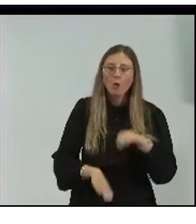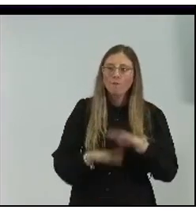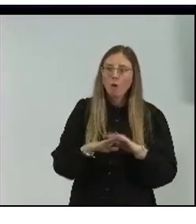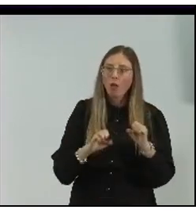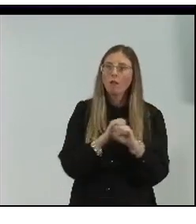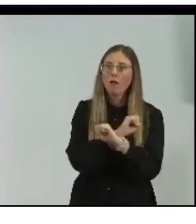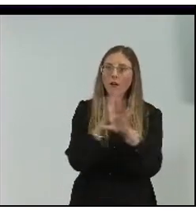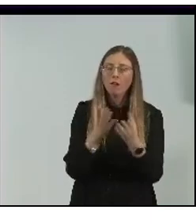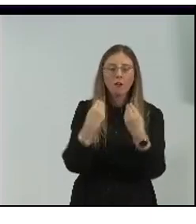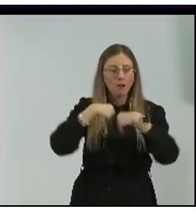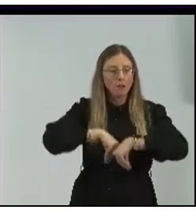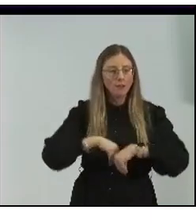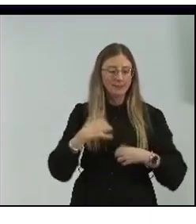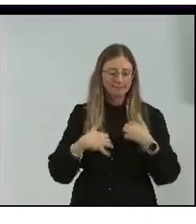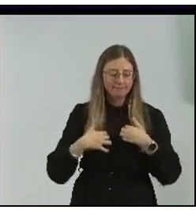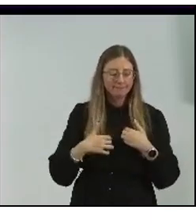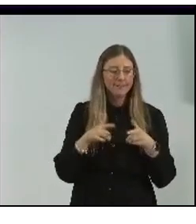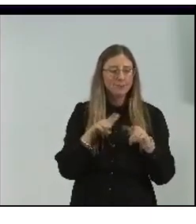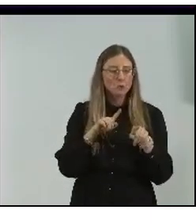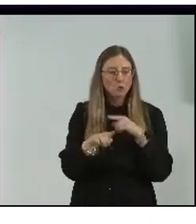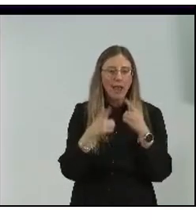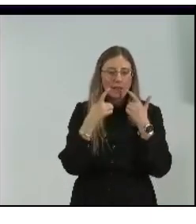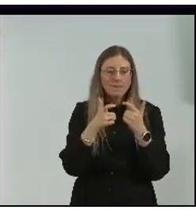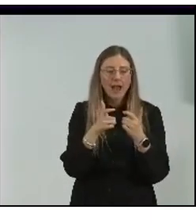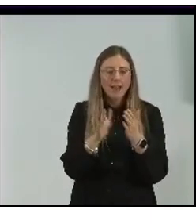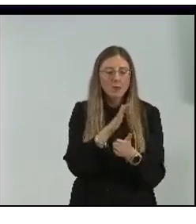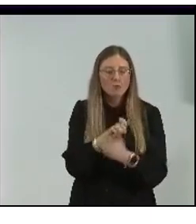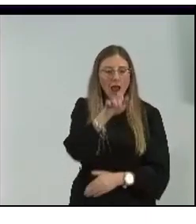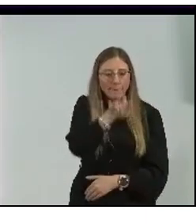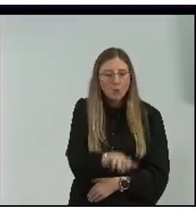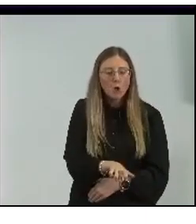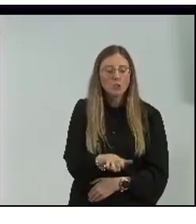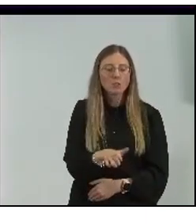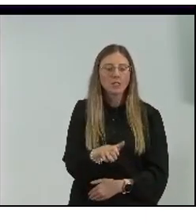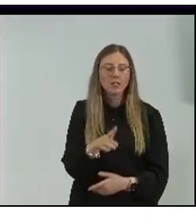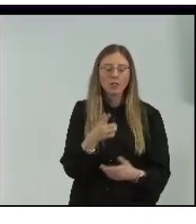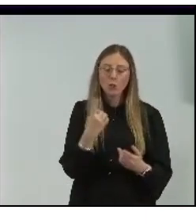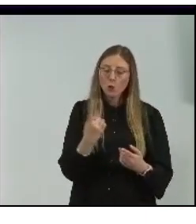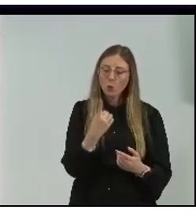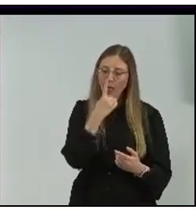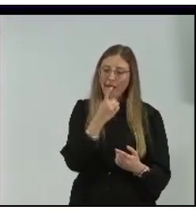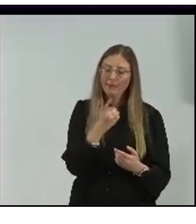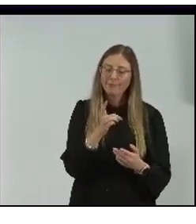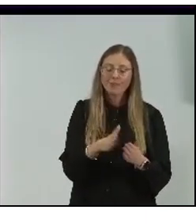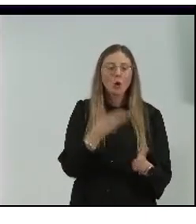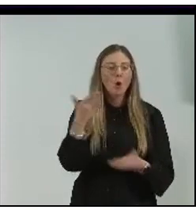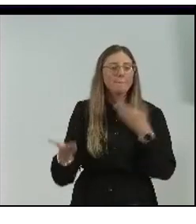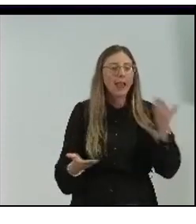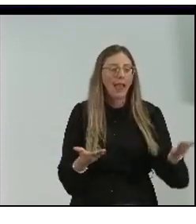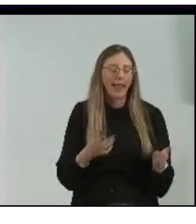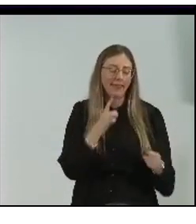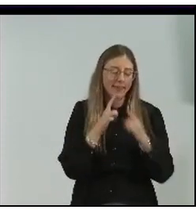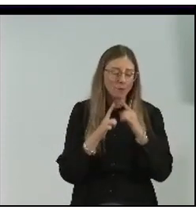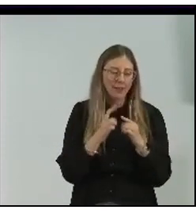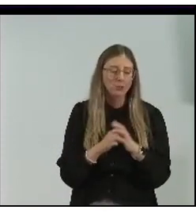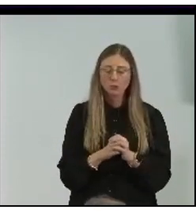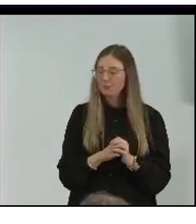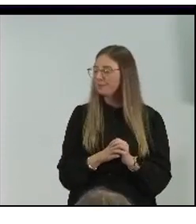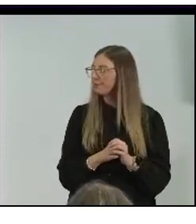And it's really key to find that personality within the organisation that can convey the impact. So, and I think increasingly